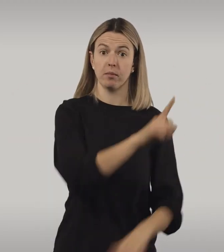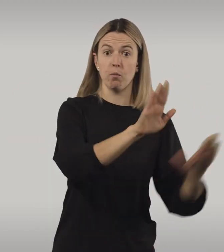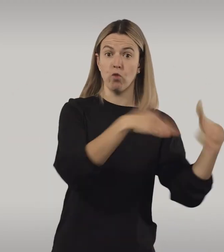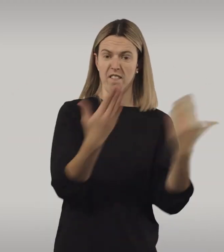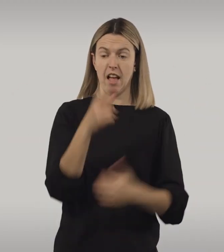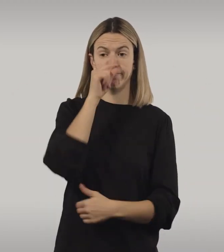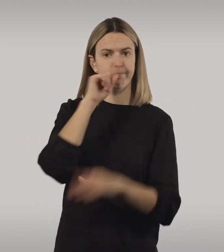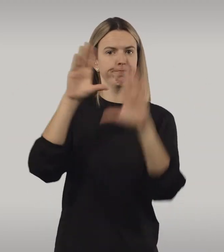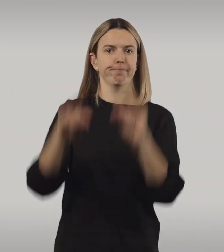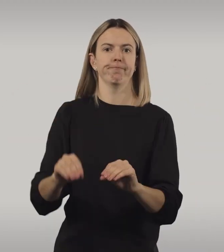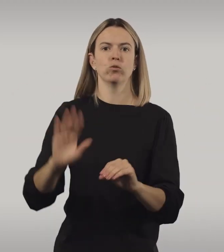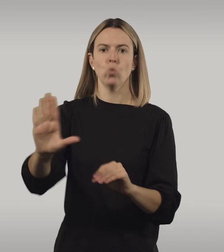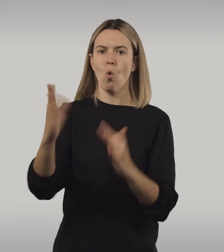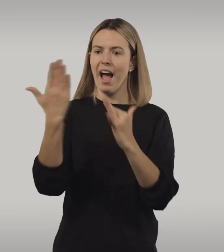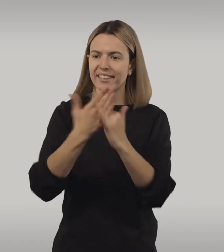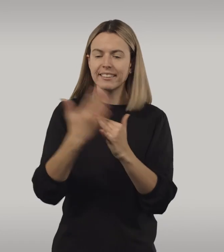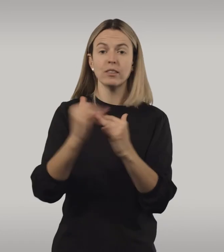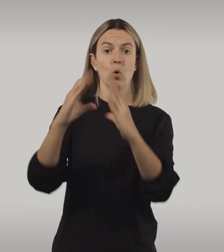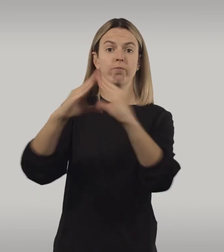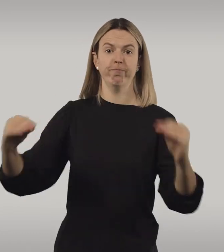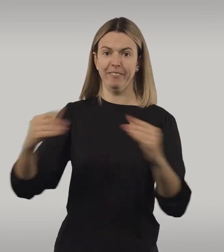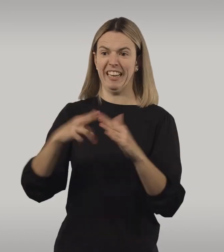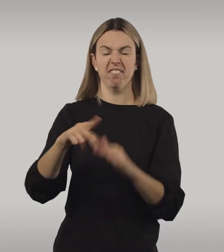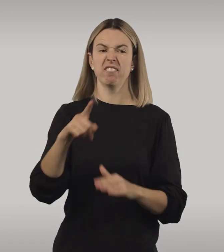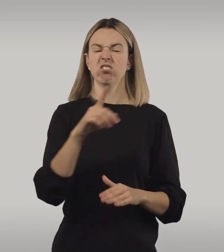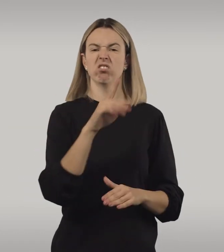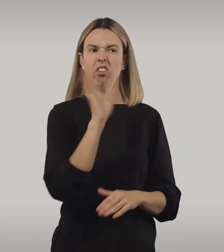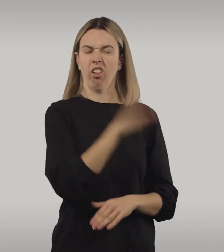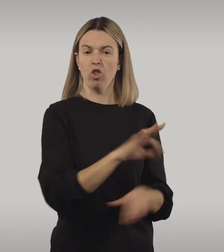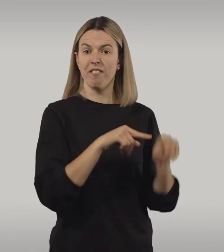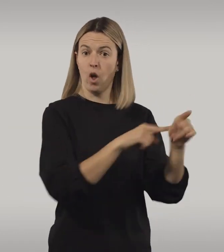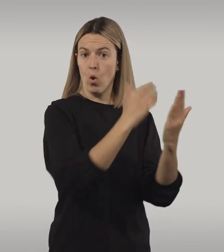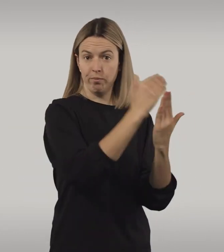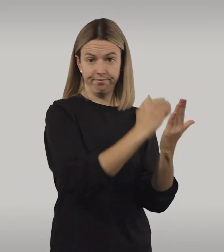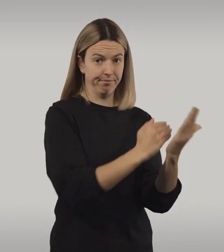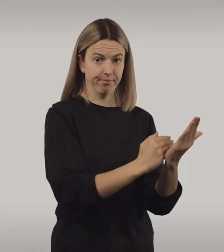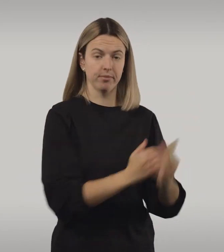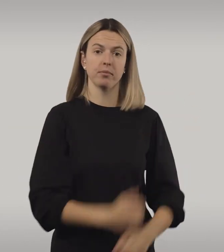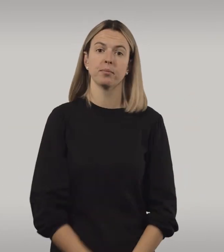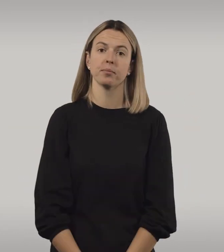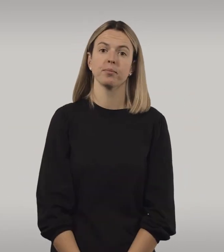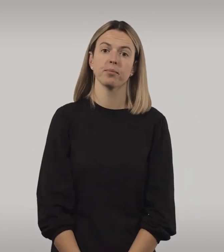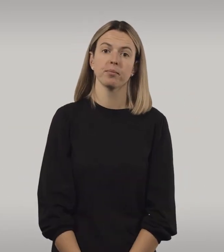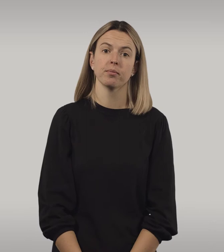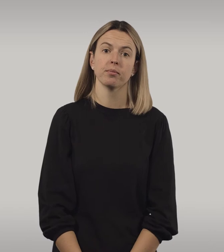The NRS provider agrees to provide the service in accordance with the terms and conditions.